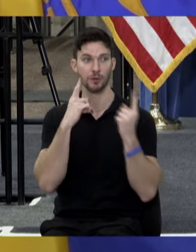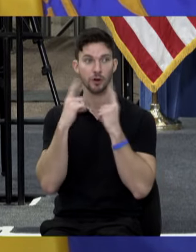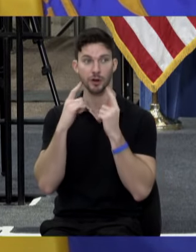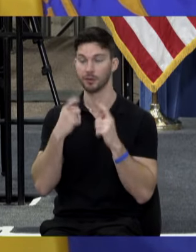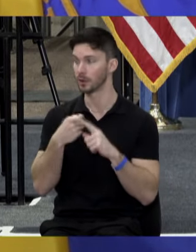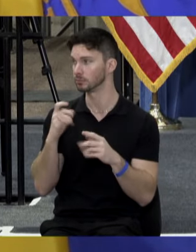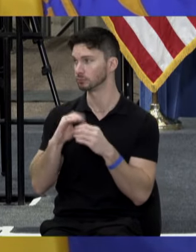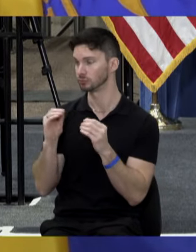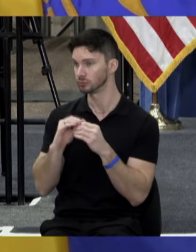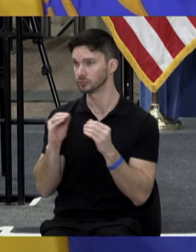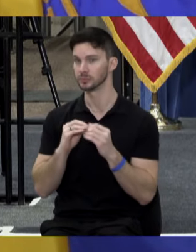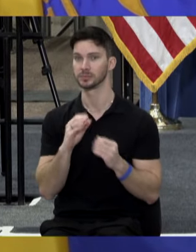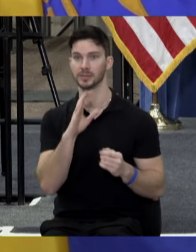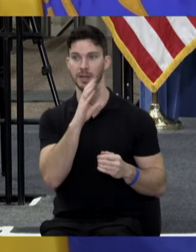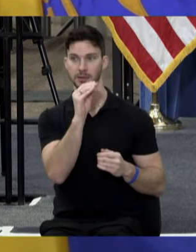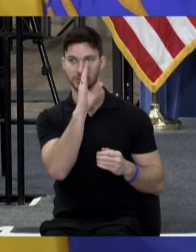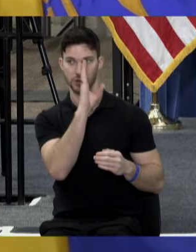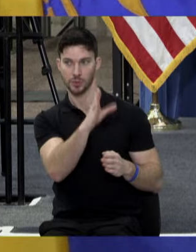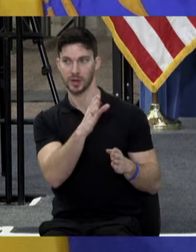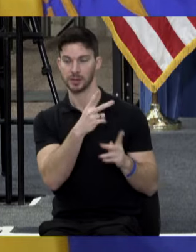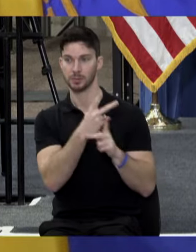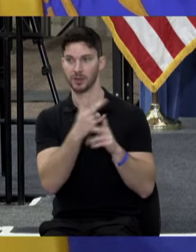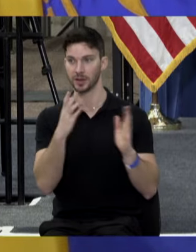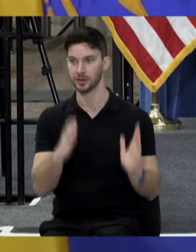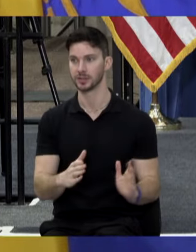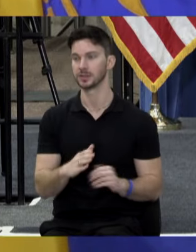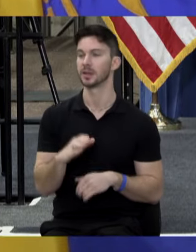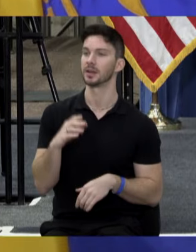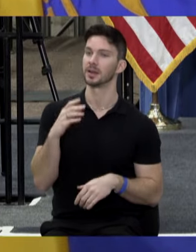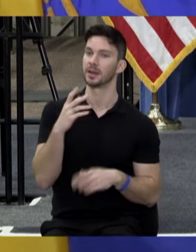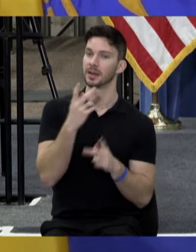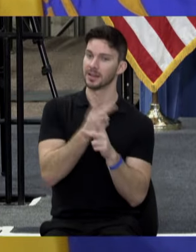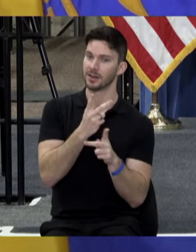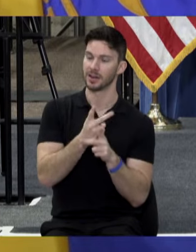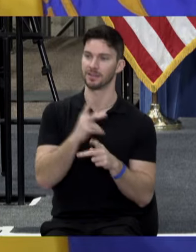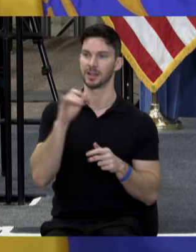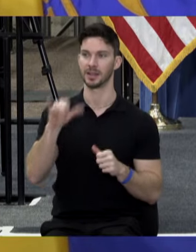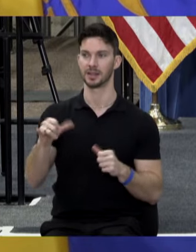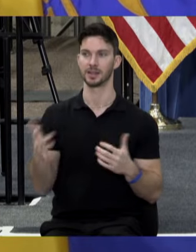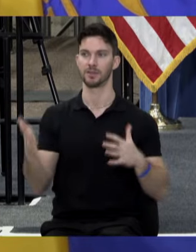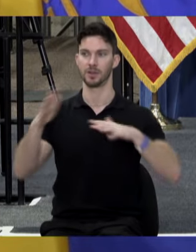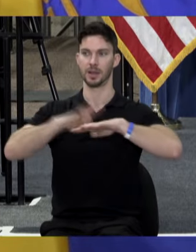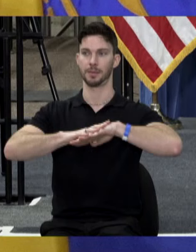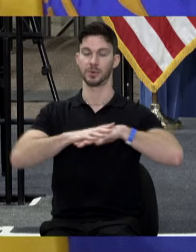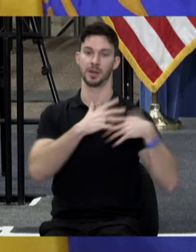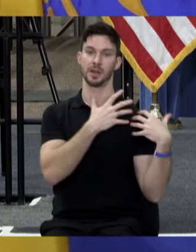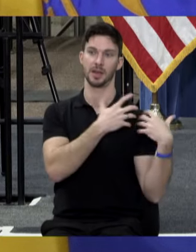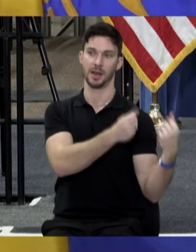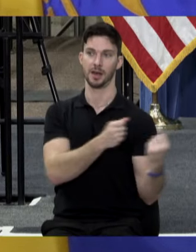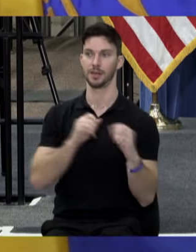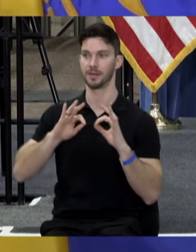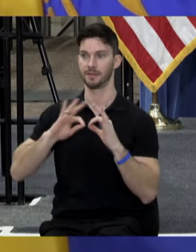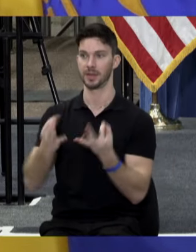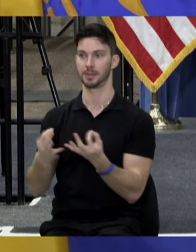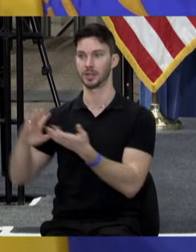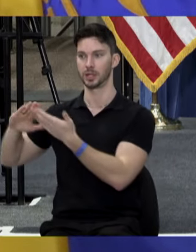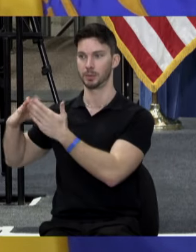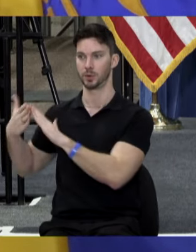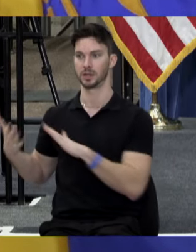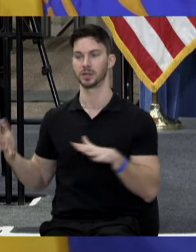caregiving and the caregiving system operates at the intersection of health, family and community.